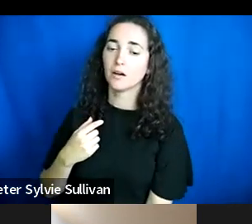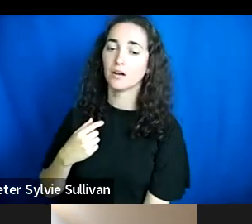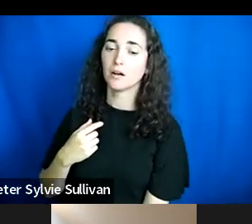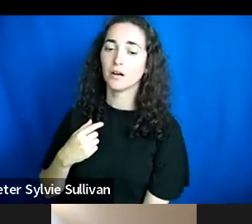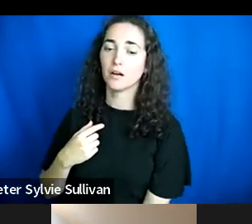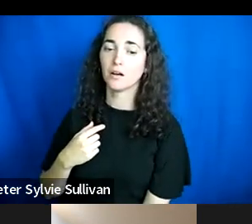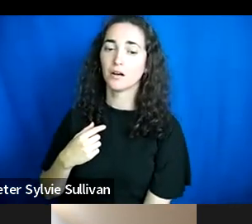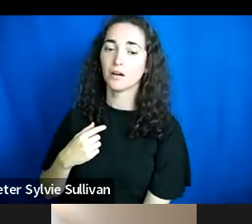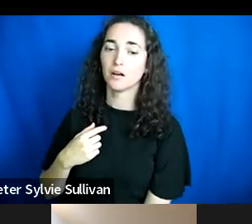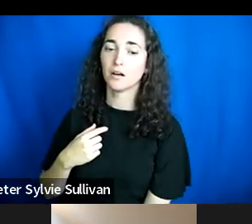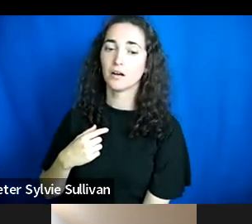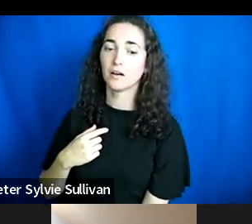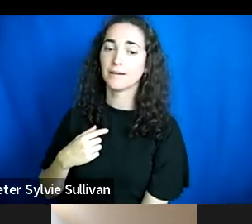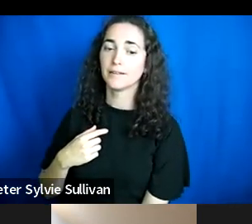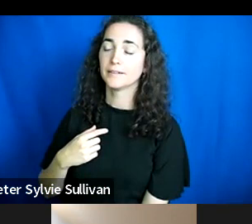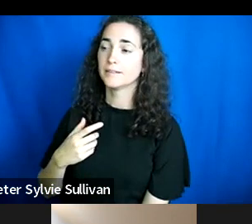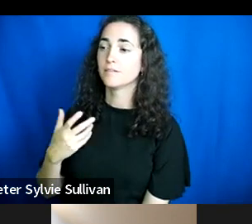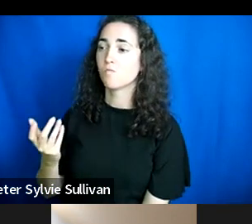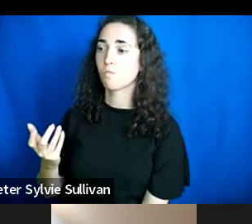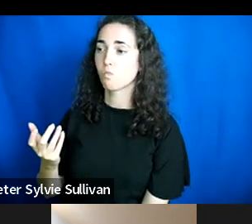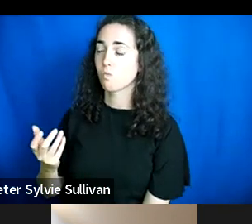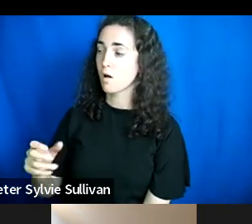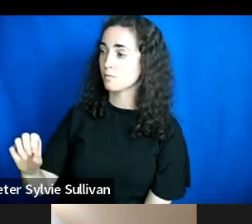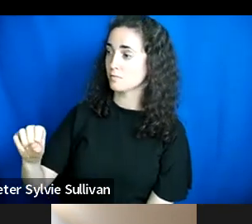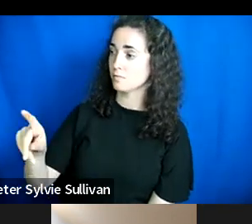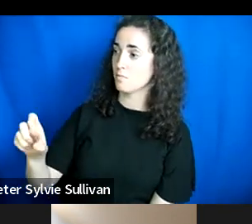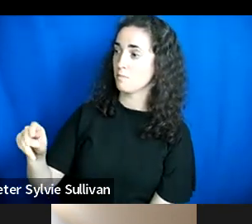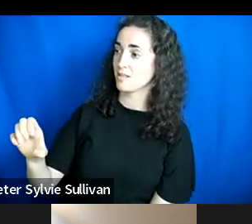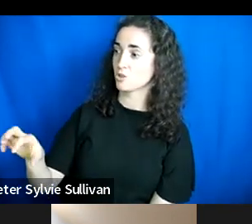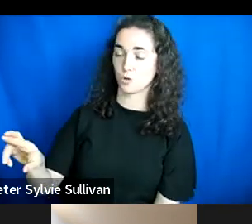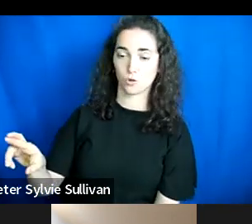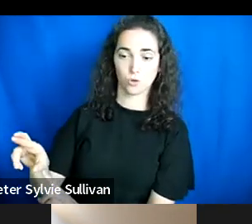Spencer is in his life at that point, I mean, I guess, for an example.